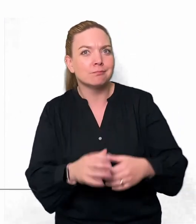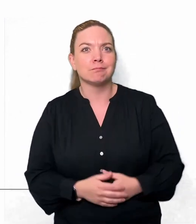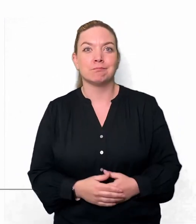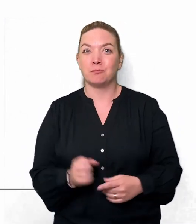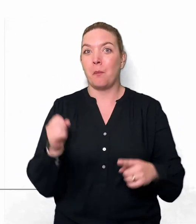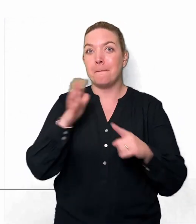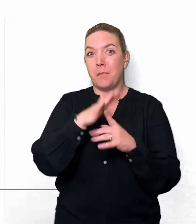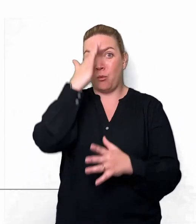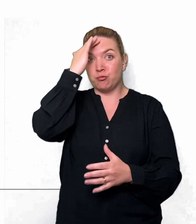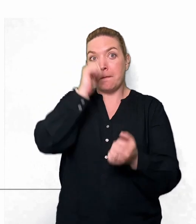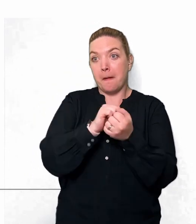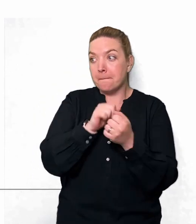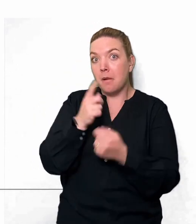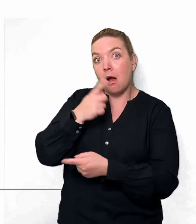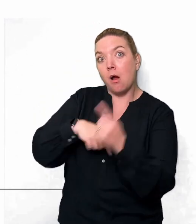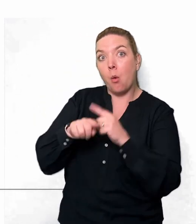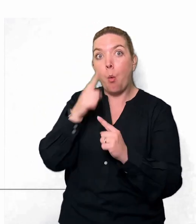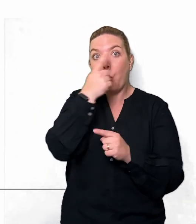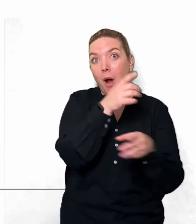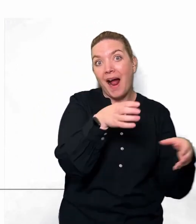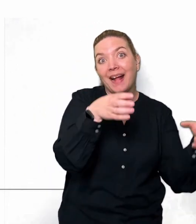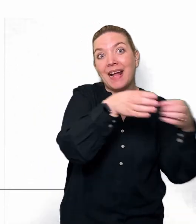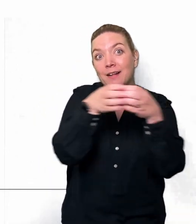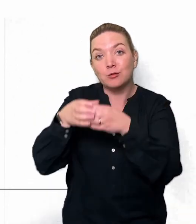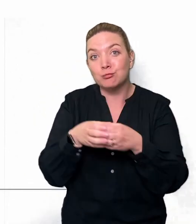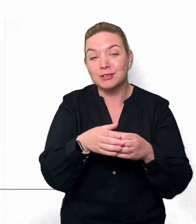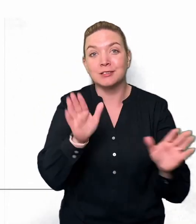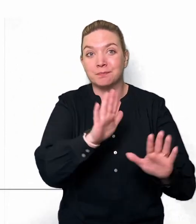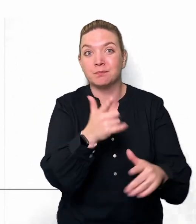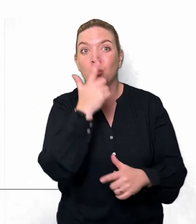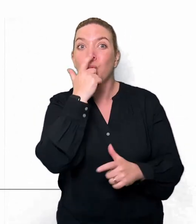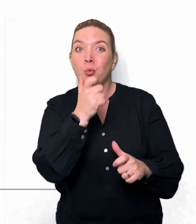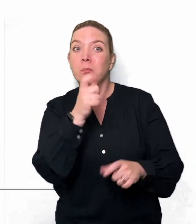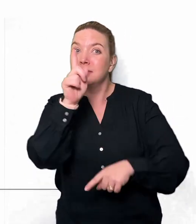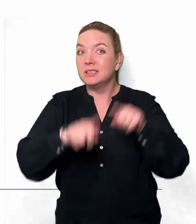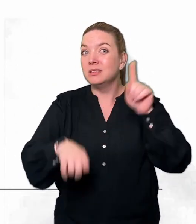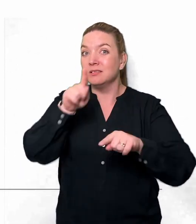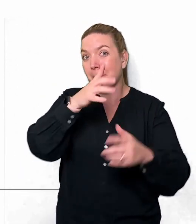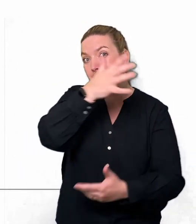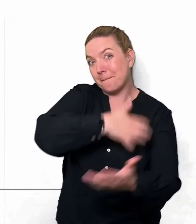within one category, but often experience multiple impairments from multiple categories.